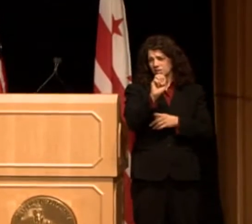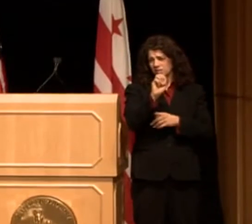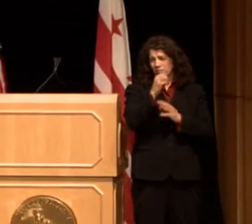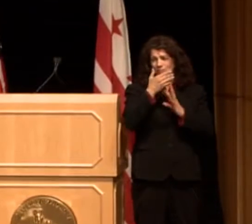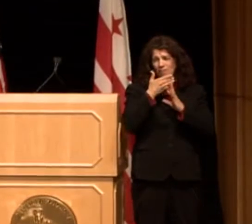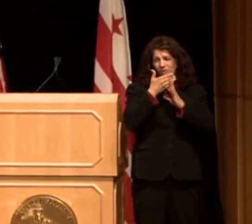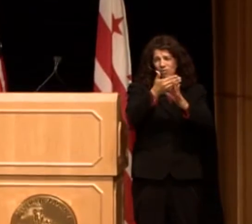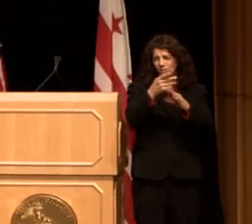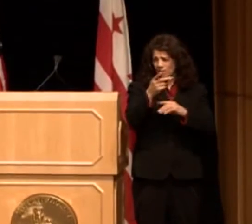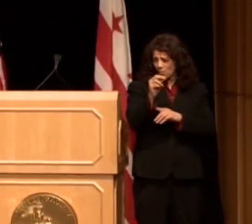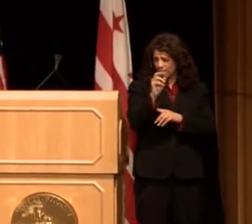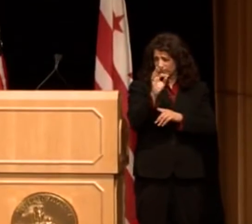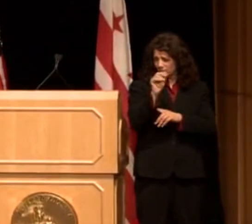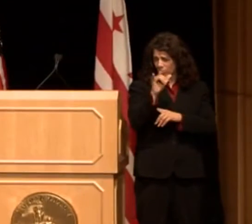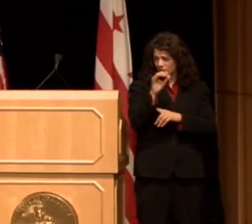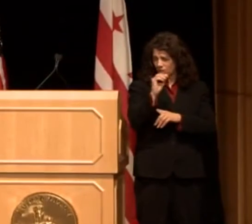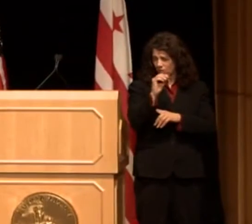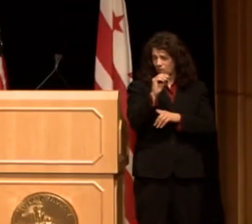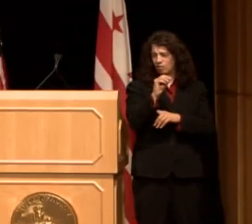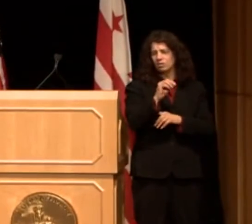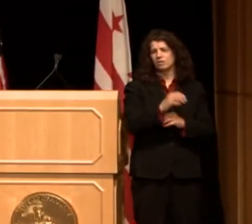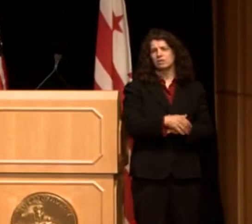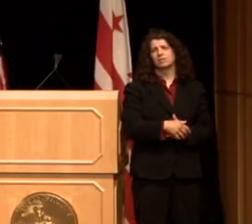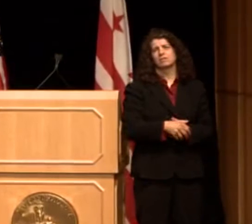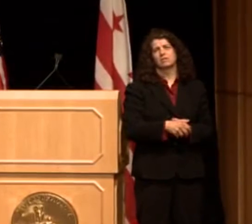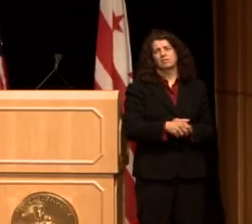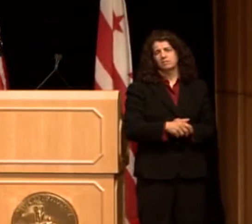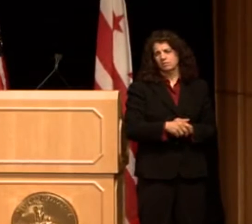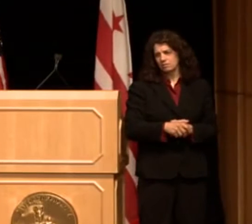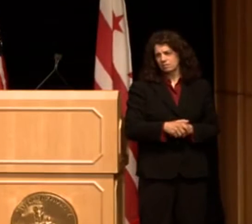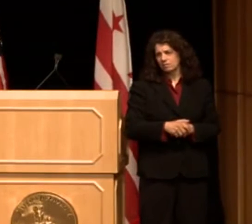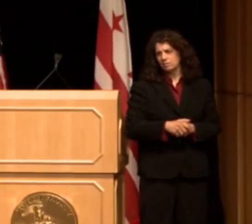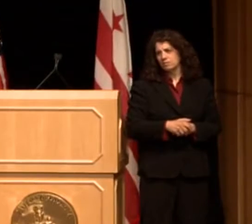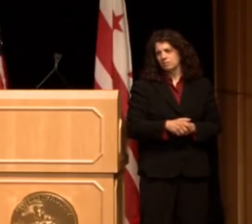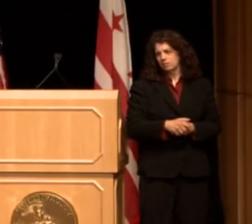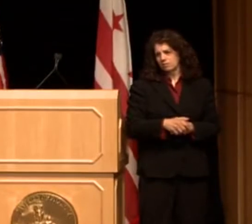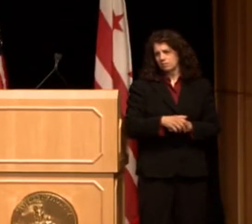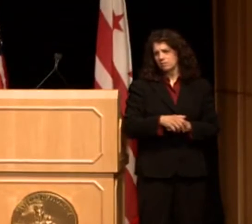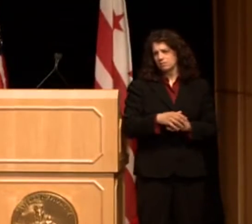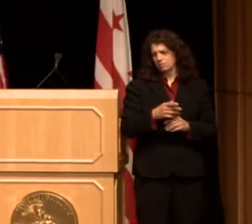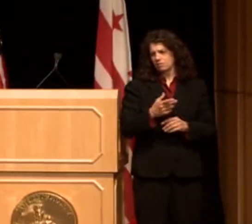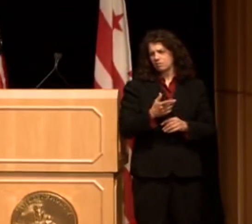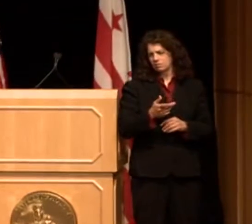HE IS ABOUT BUSINESS AND ABOUT GETTING PROJECTS DONE SO I WOULD LIKE TO WELCOME UP SAROSH OLPADWALA.